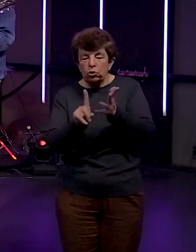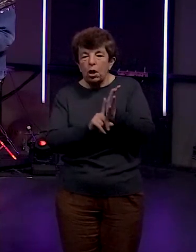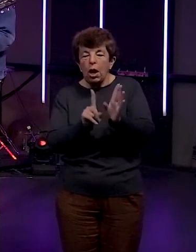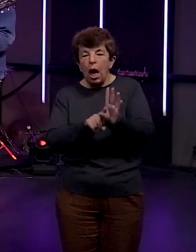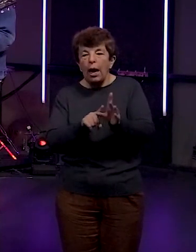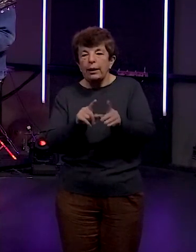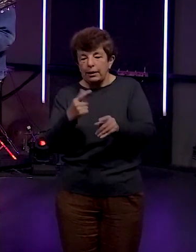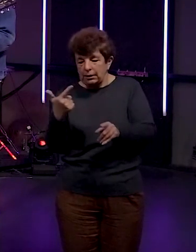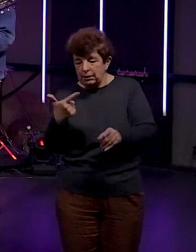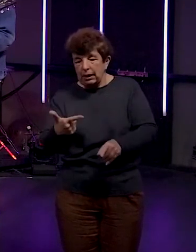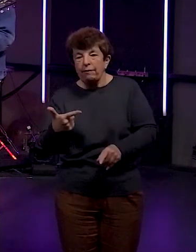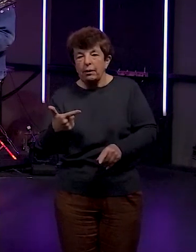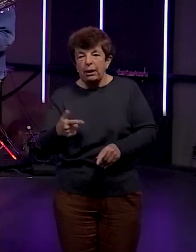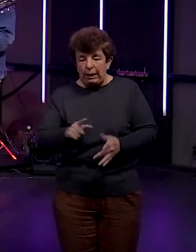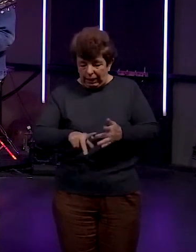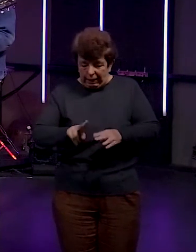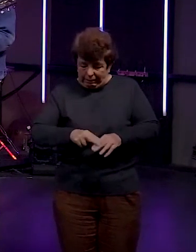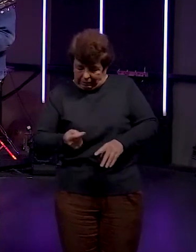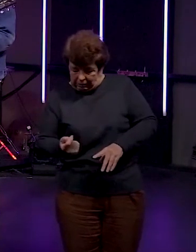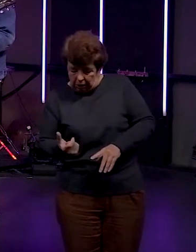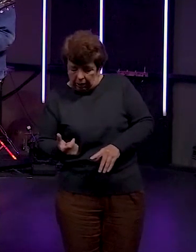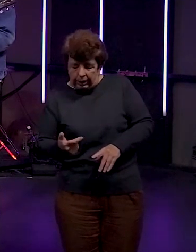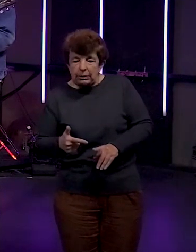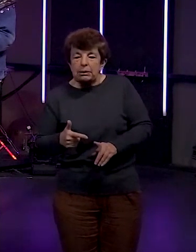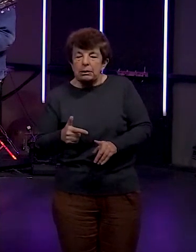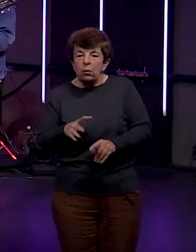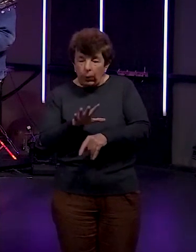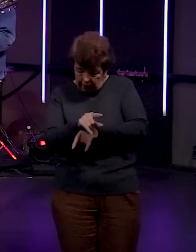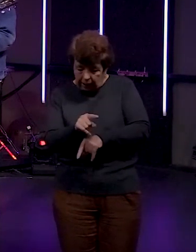but whether that's earlier from July 7 or next week you'll be